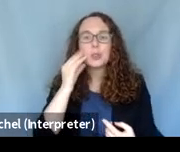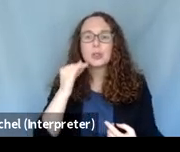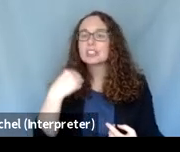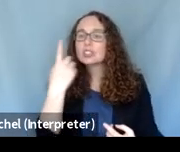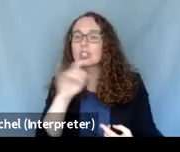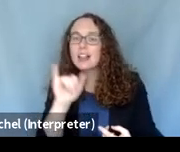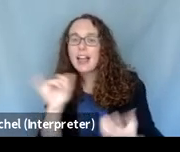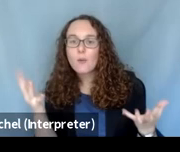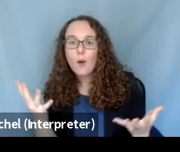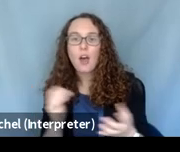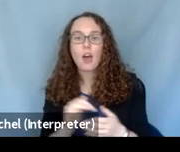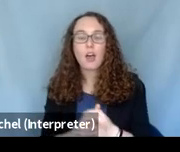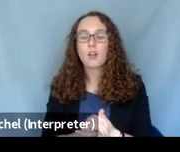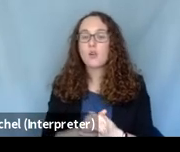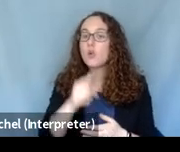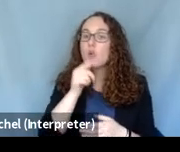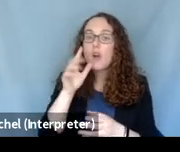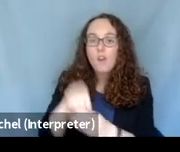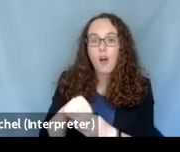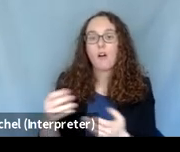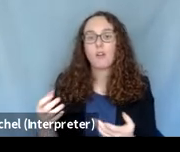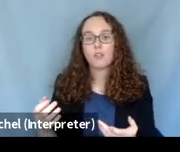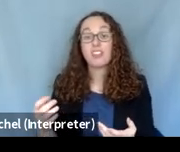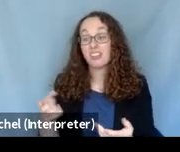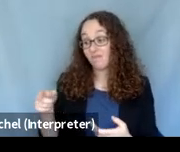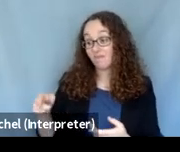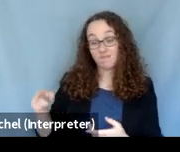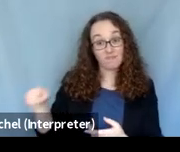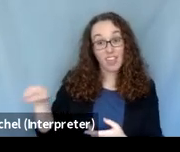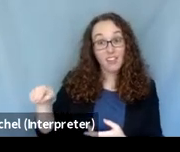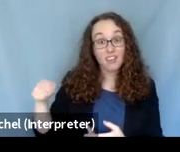more dates...They offer internships not just summer time but also for the fall